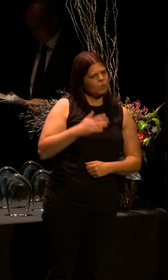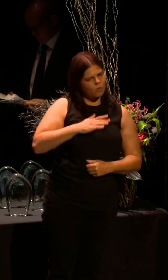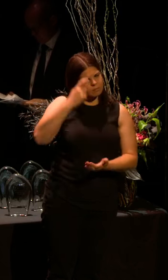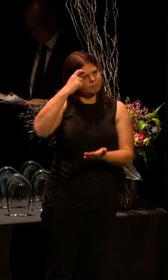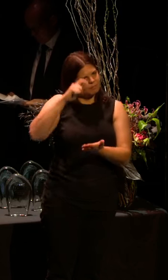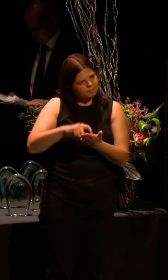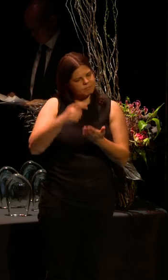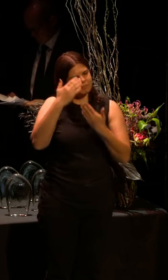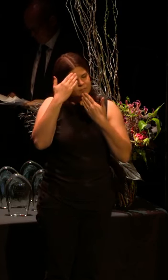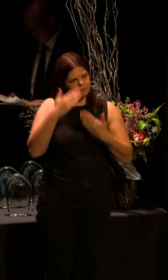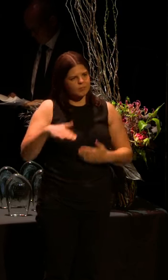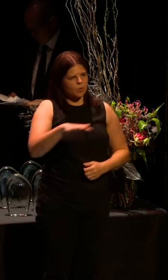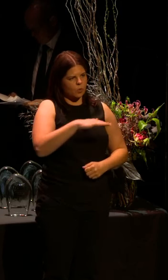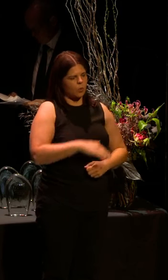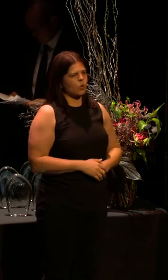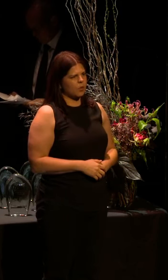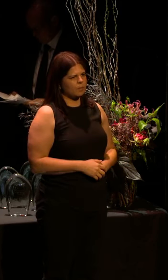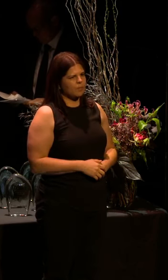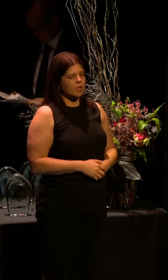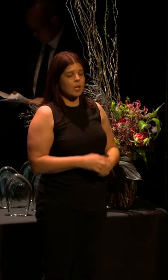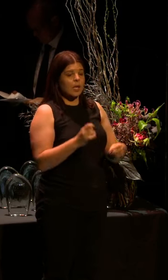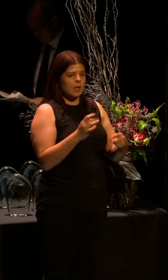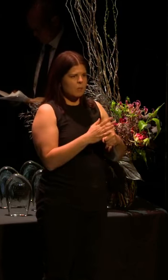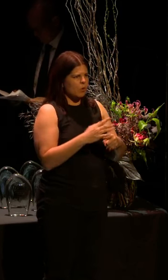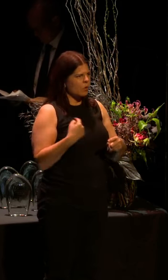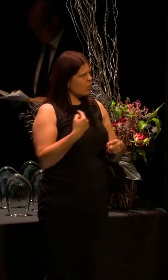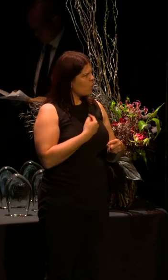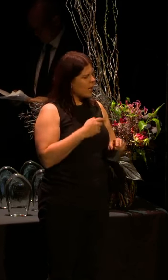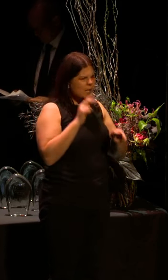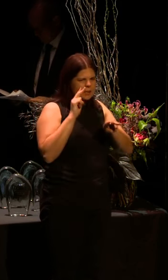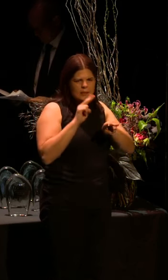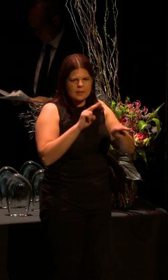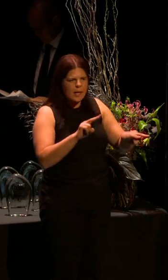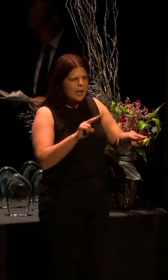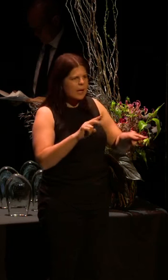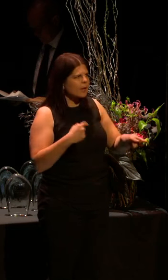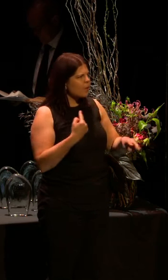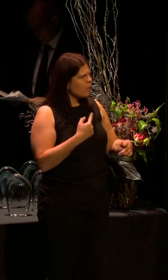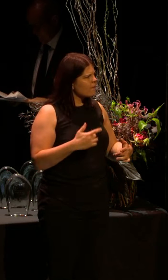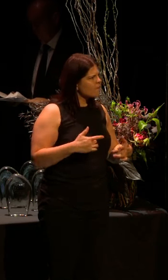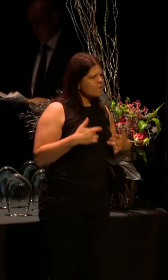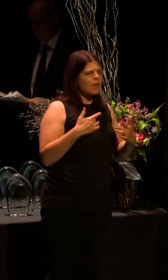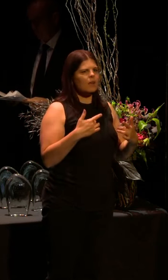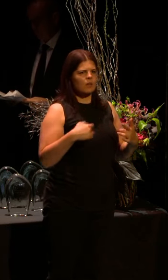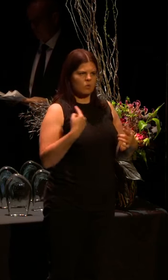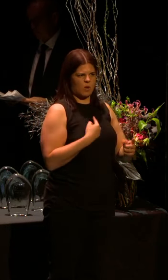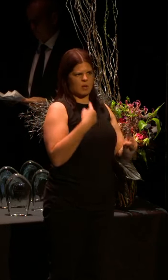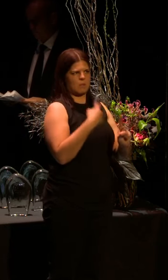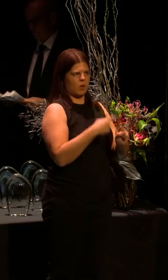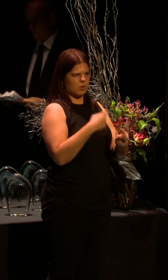if we can see, if we can feel, and if we can be a positive difference put into real action.